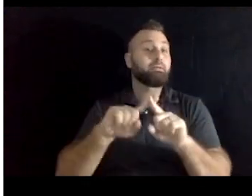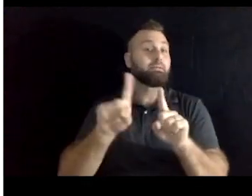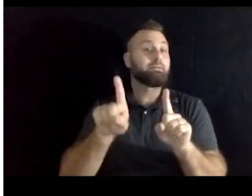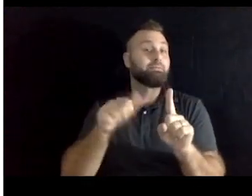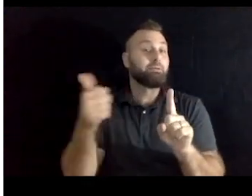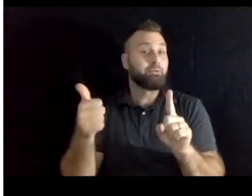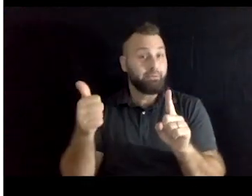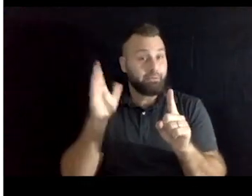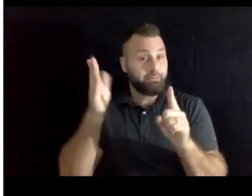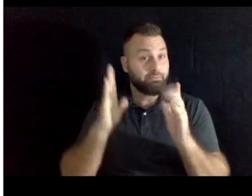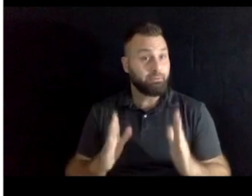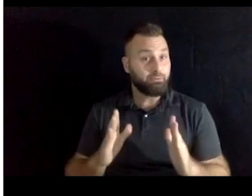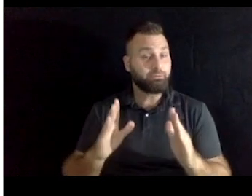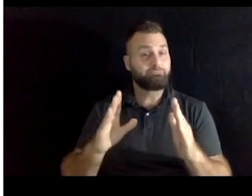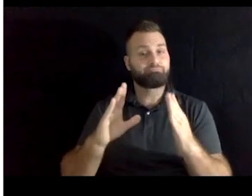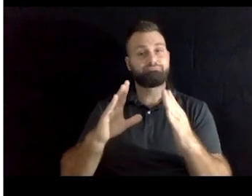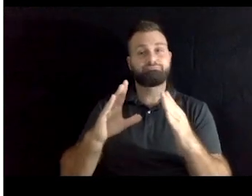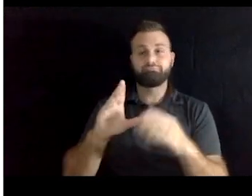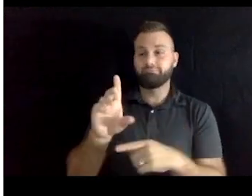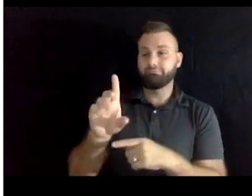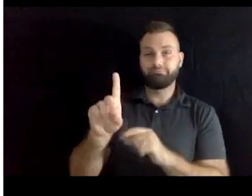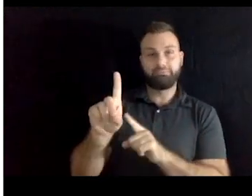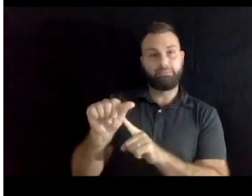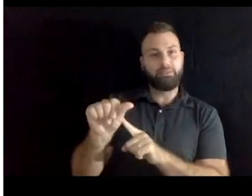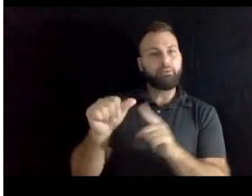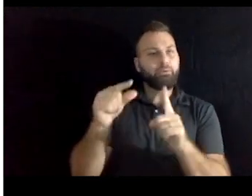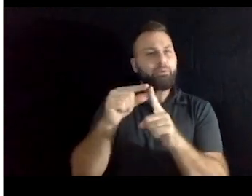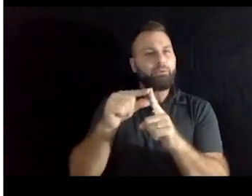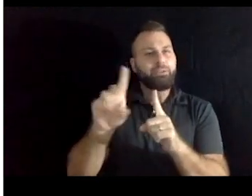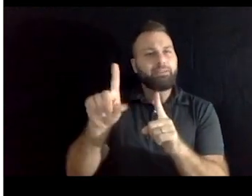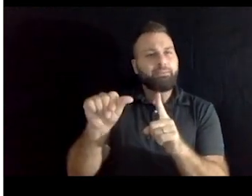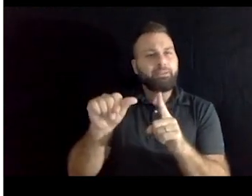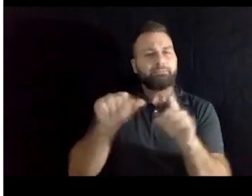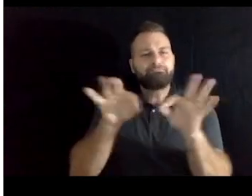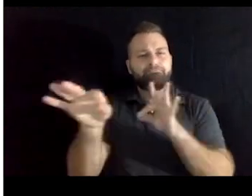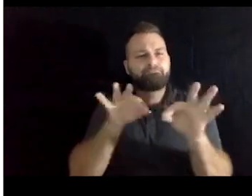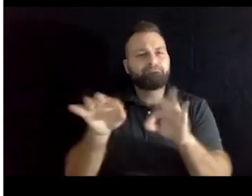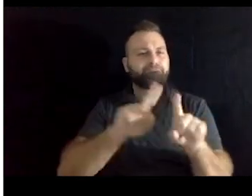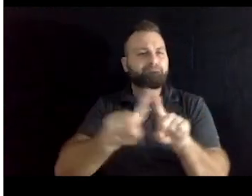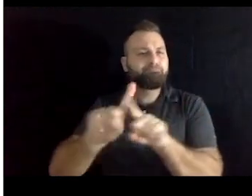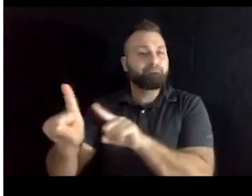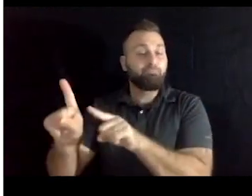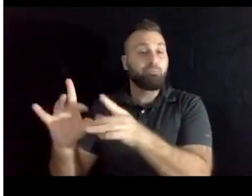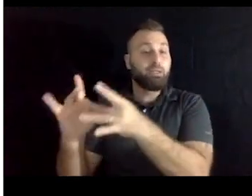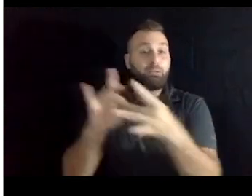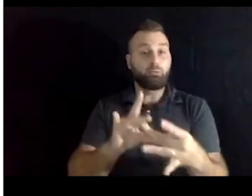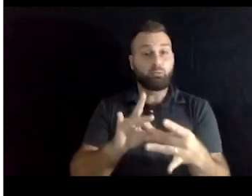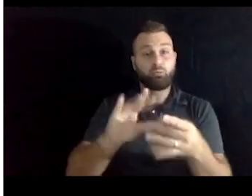semester has talked about different ways that we can capture disability in data. But for tonight,